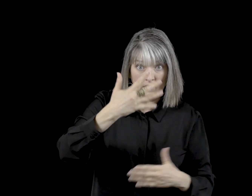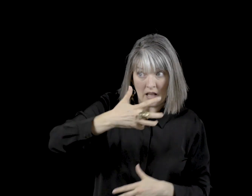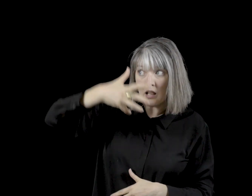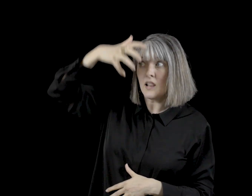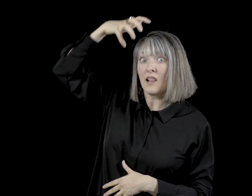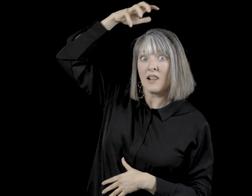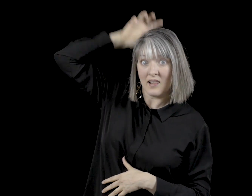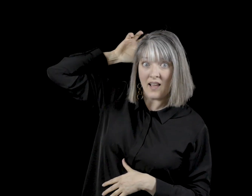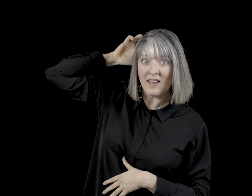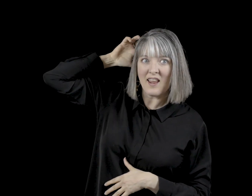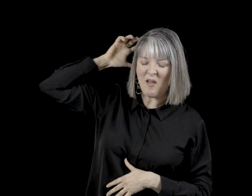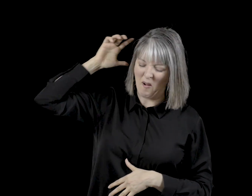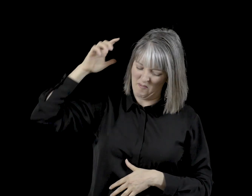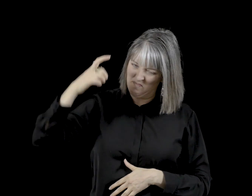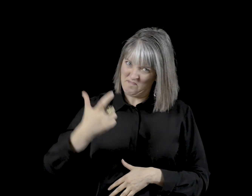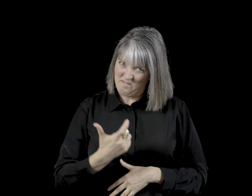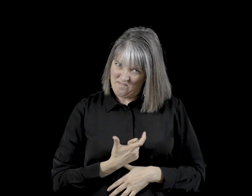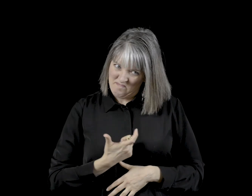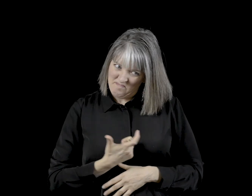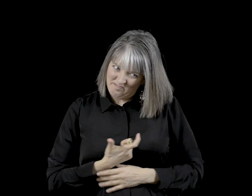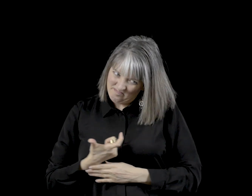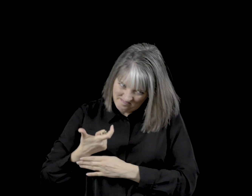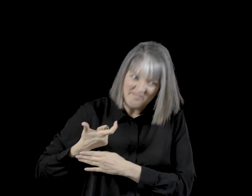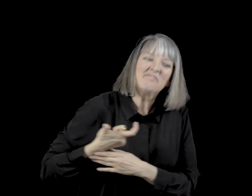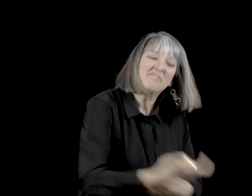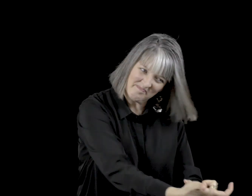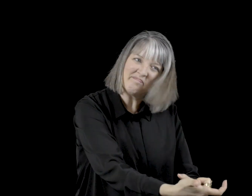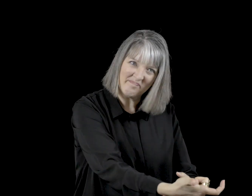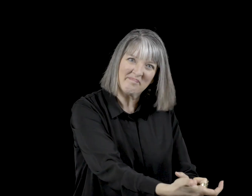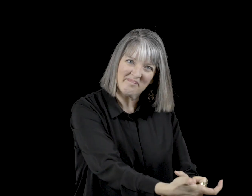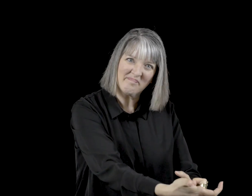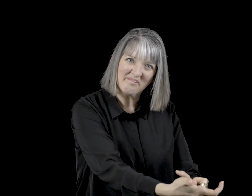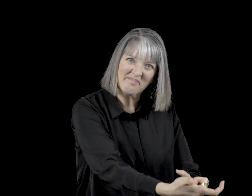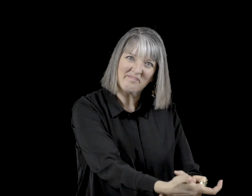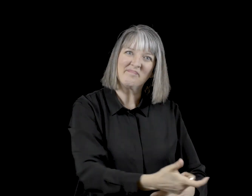LION MEDAL [Medal given to lion using directional sign.]